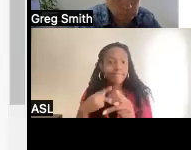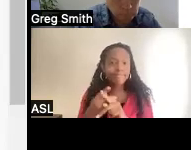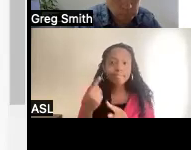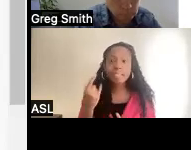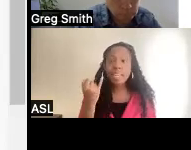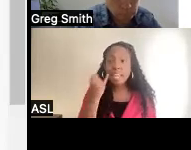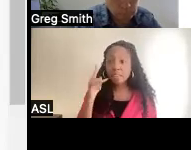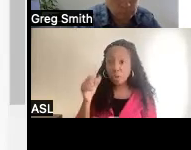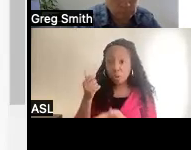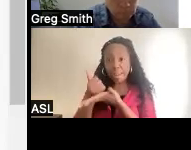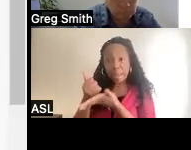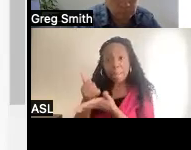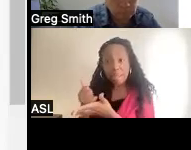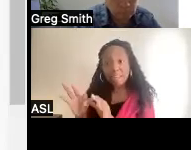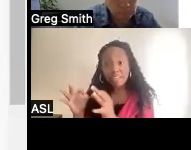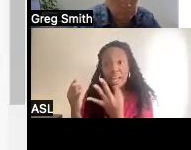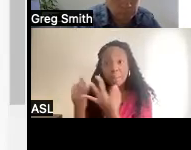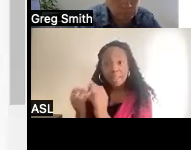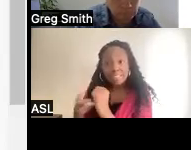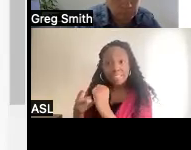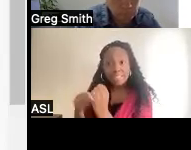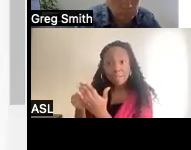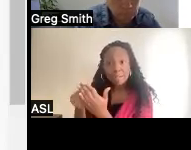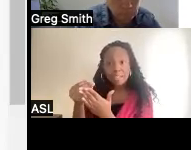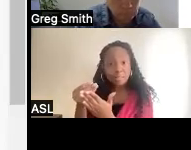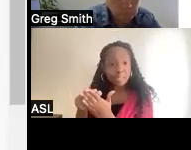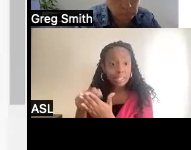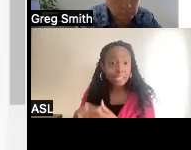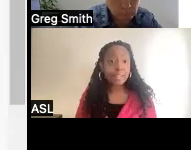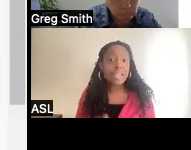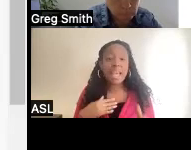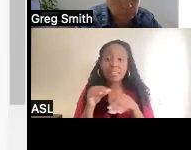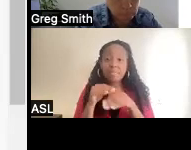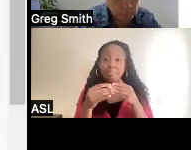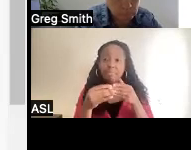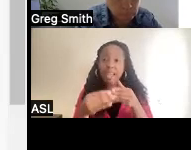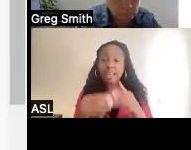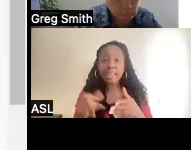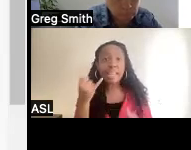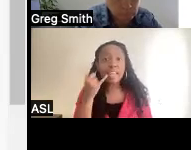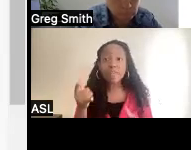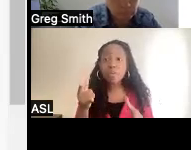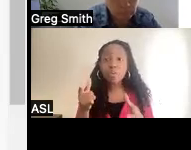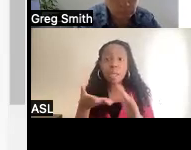manage their money it offers tailored guidance to those with power of attorney court appointed